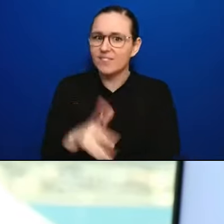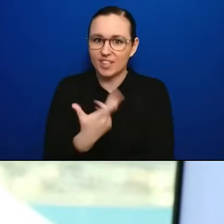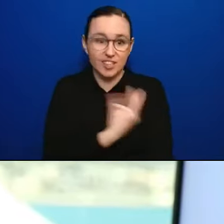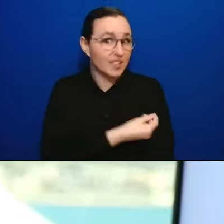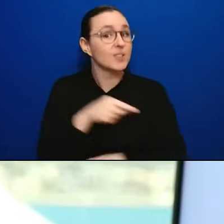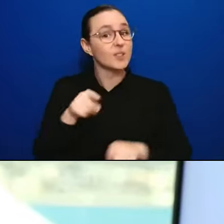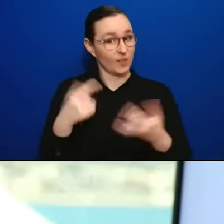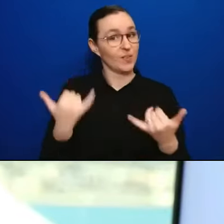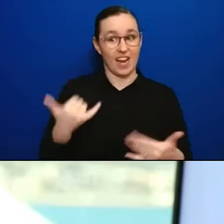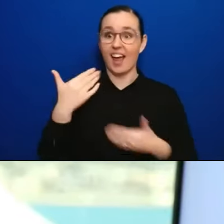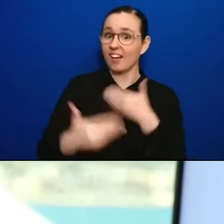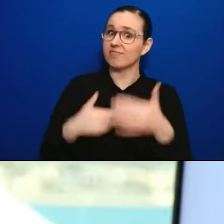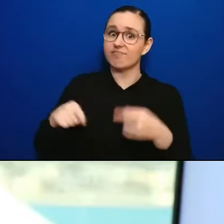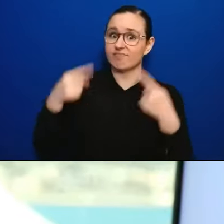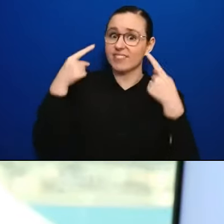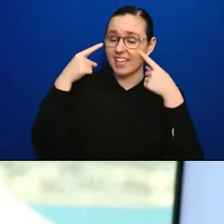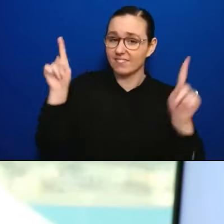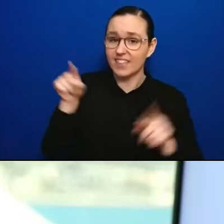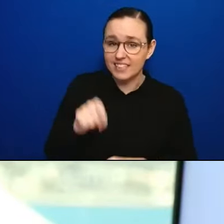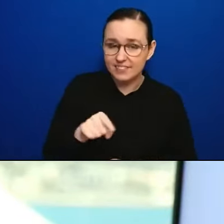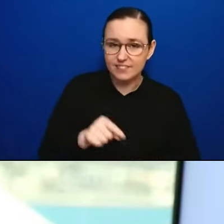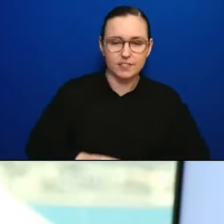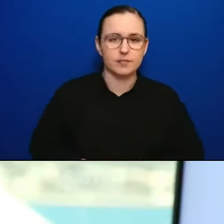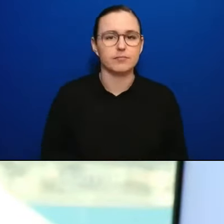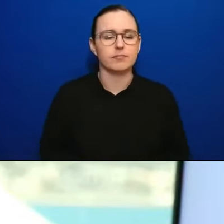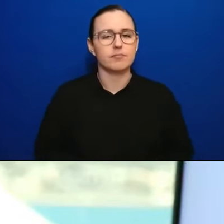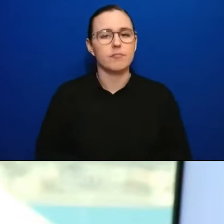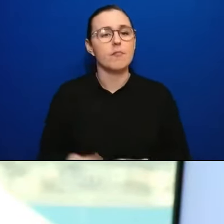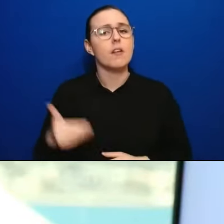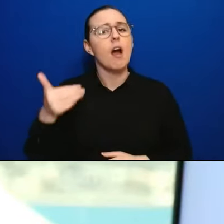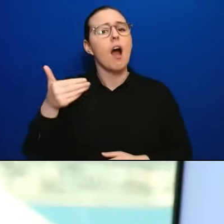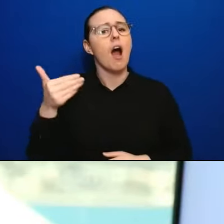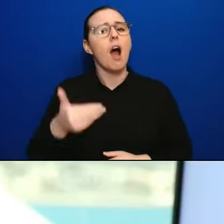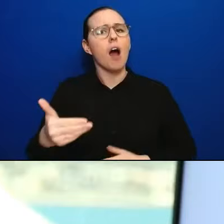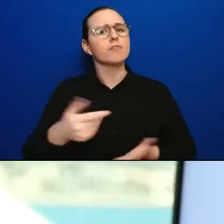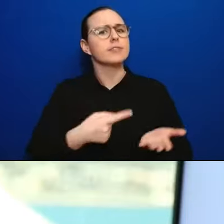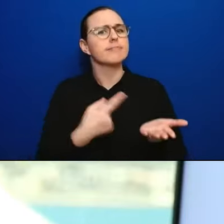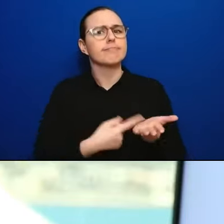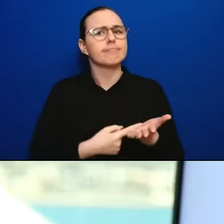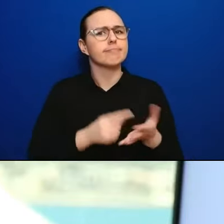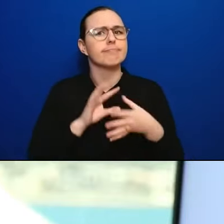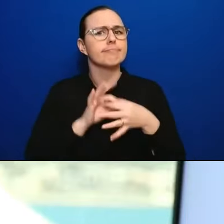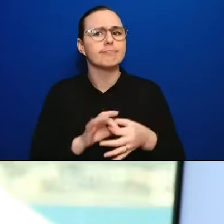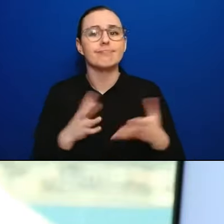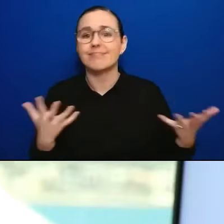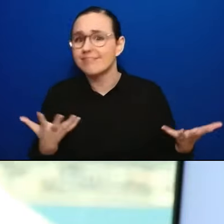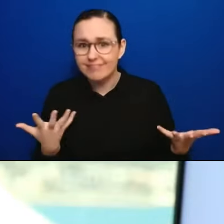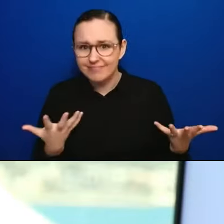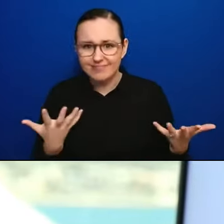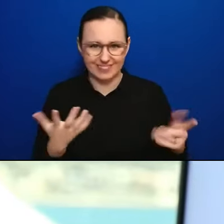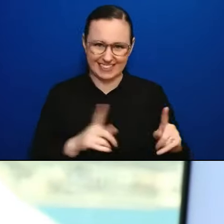with booked second dose appointments so that process is going on and moving forward